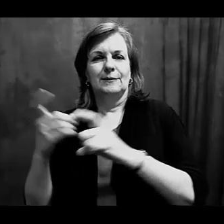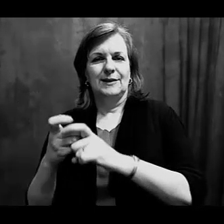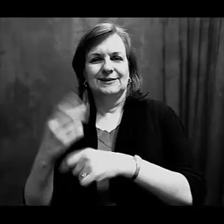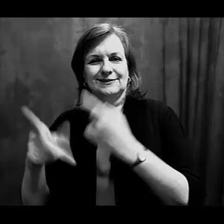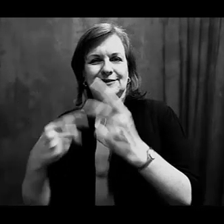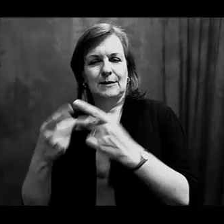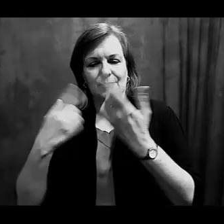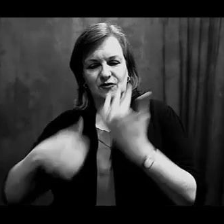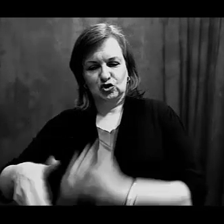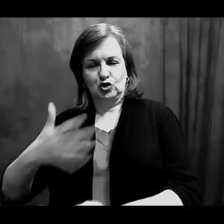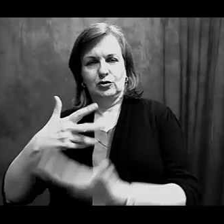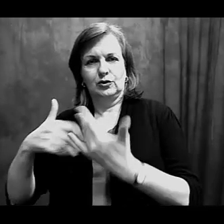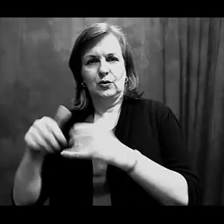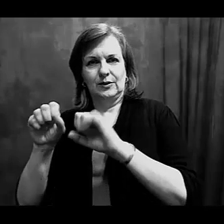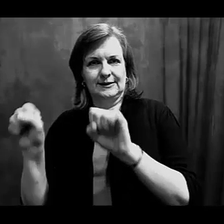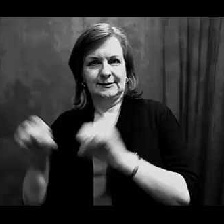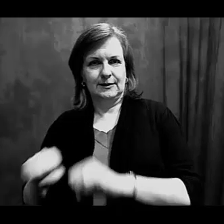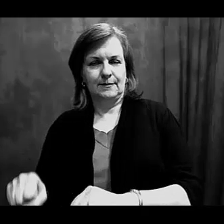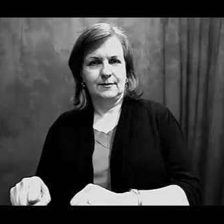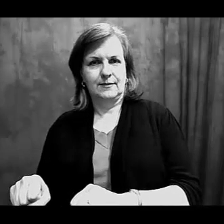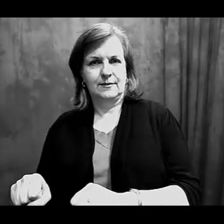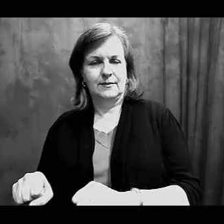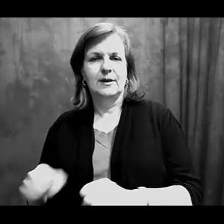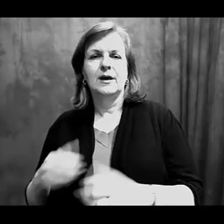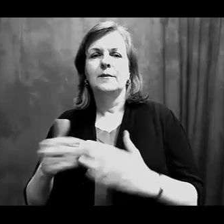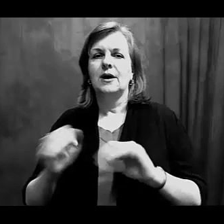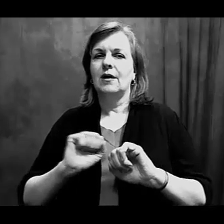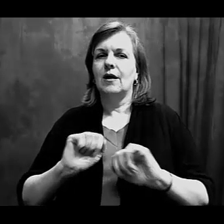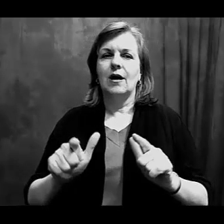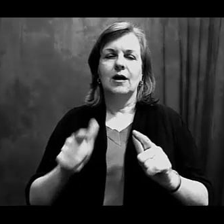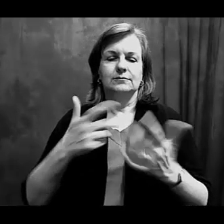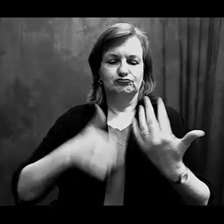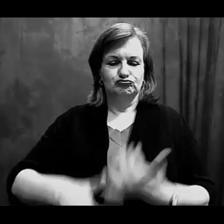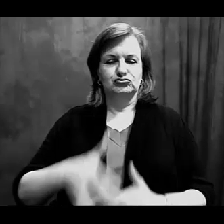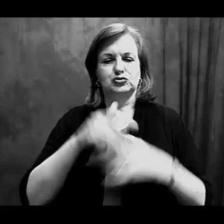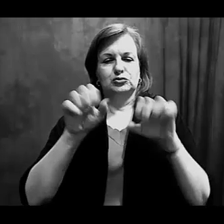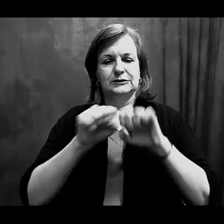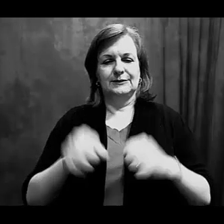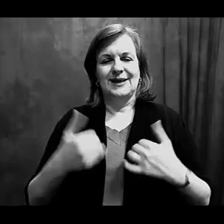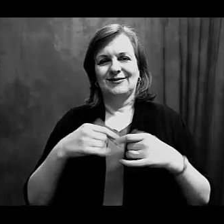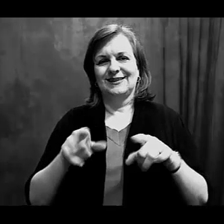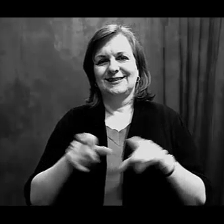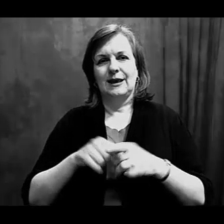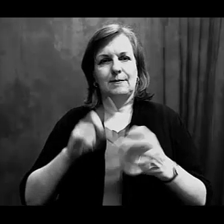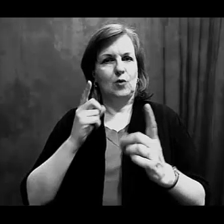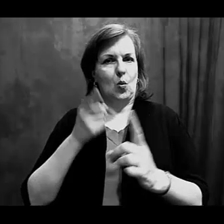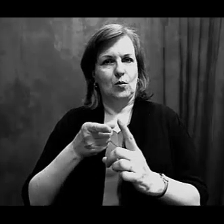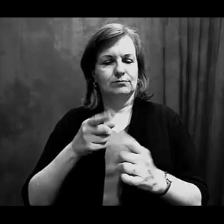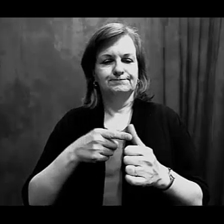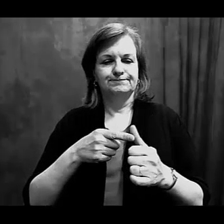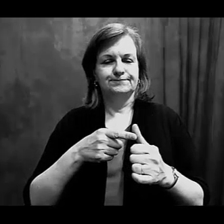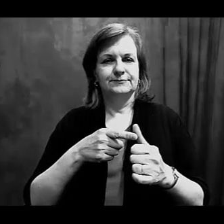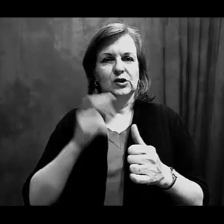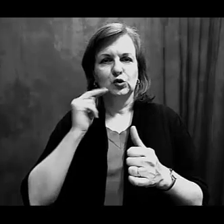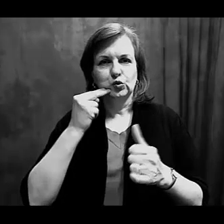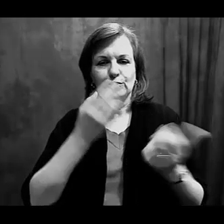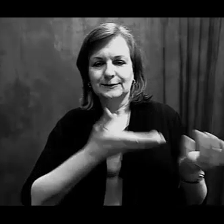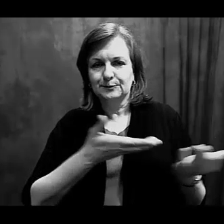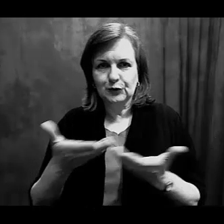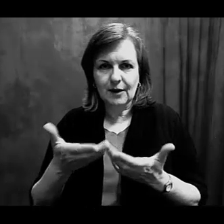one of the more complex circulatory systems but regardless of the type of circulatory system they all have the same purpose